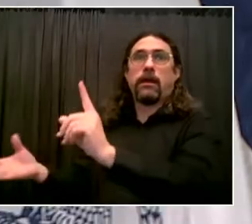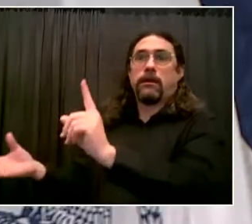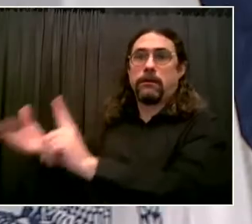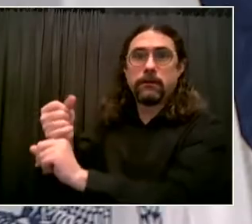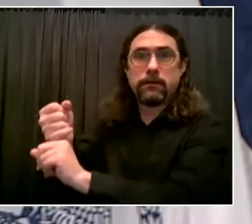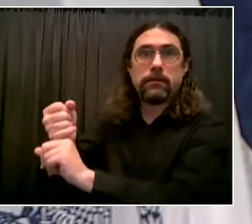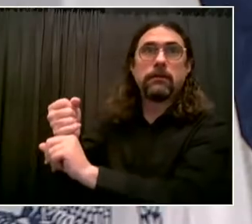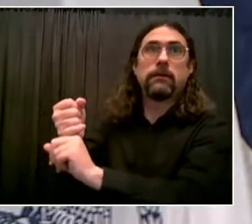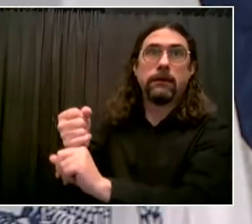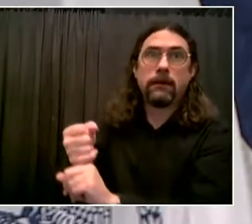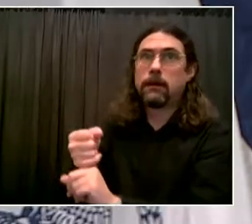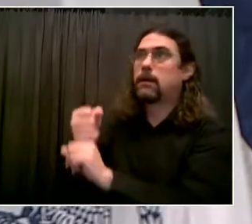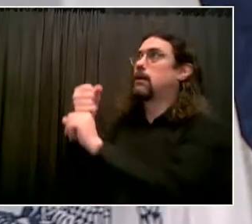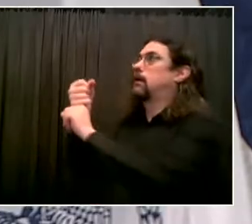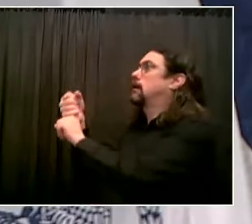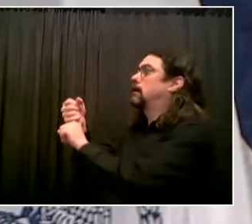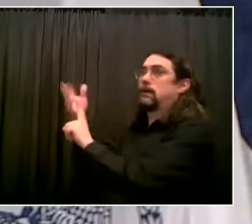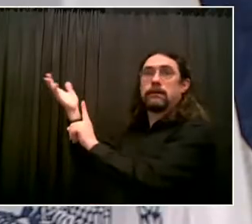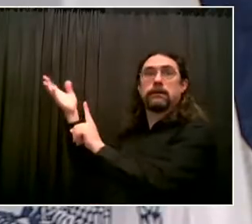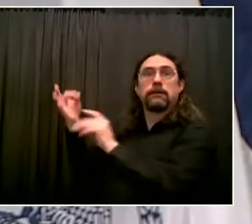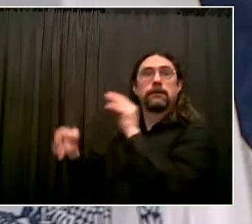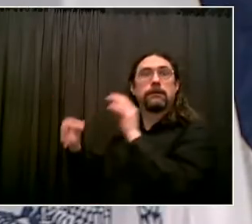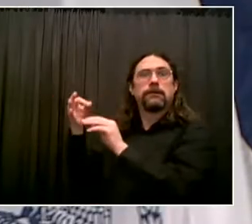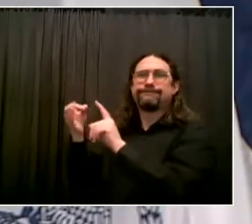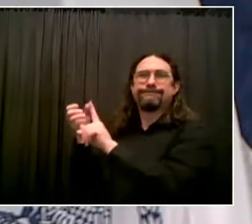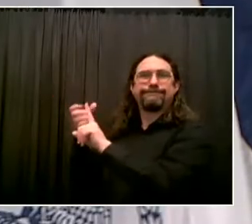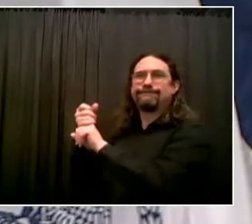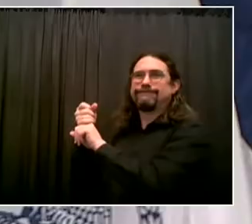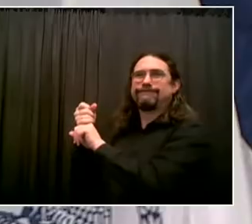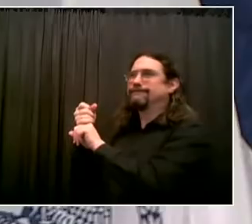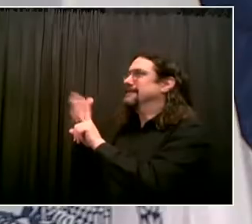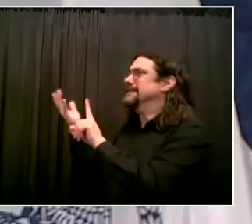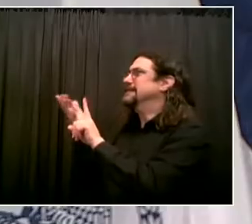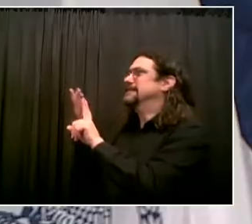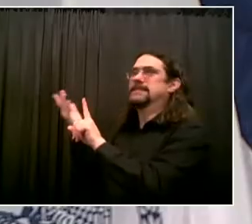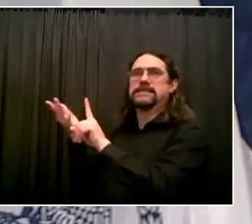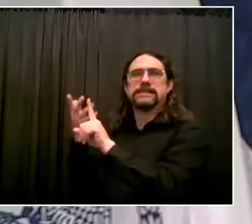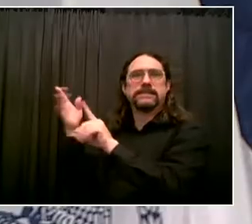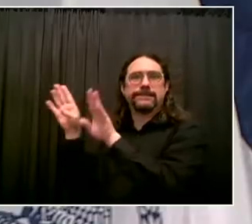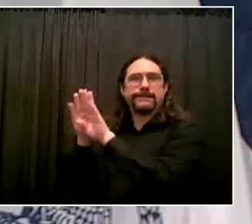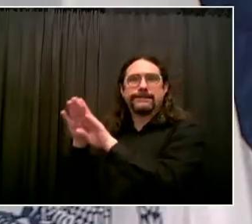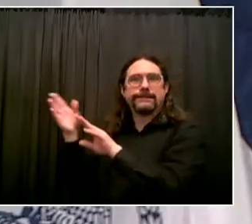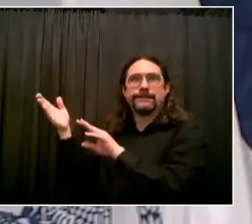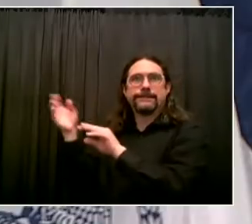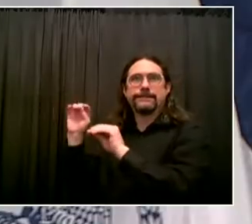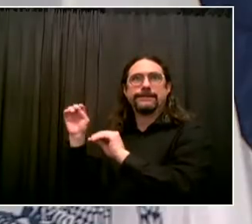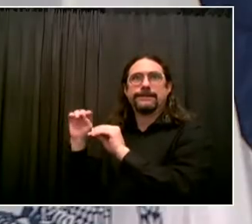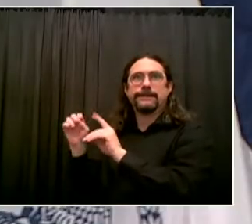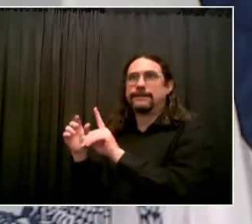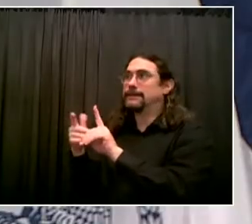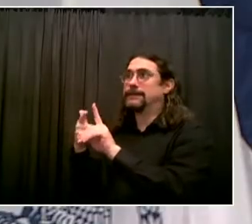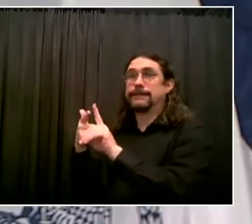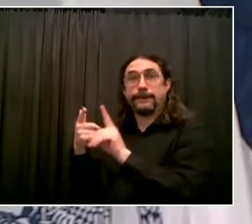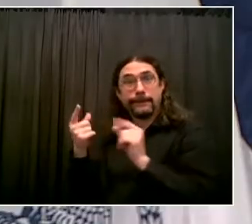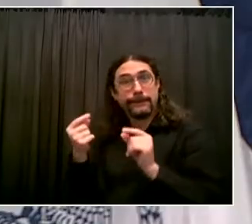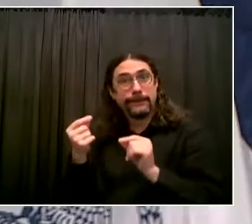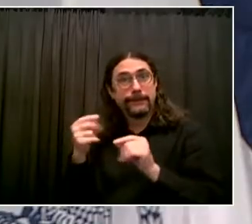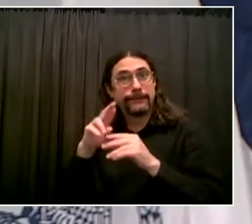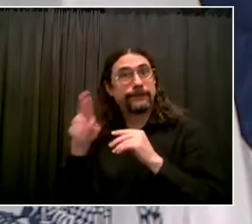MEMBERS. FOLKS GETTING ARRESTED WHO FUNE CARD A GUN AND CAUSED HARM TO OTHERS AND THEN OTNHING CAN HAPPEN BECAUSE THE COURT SYSTEM WASN'T